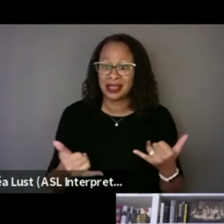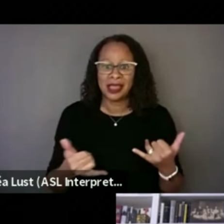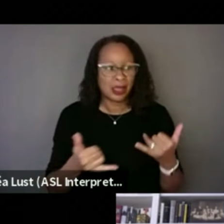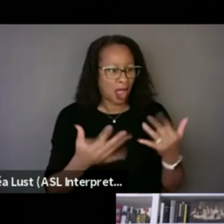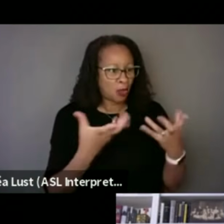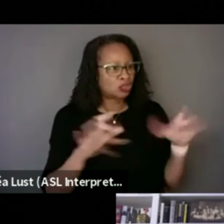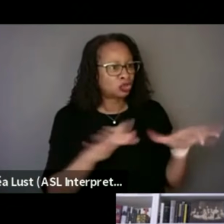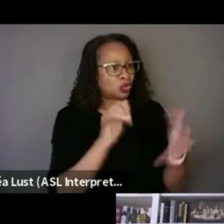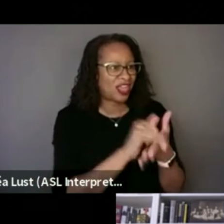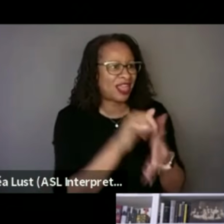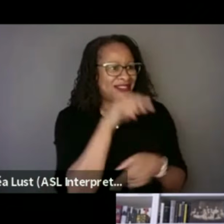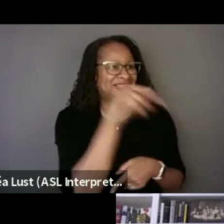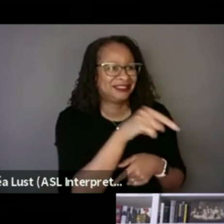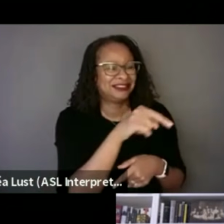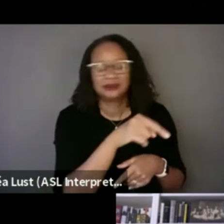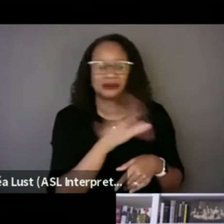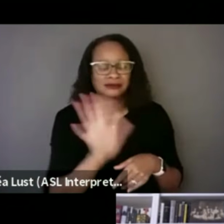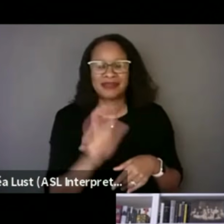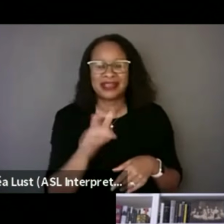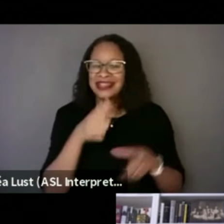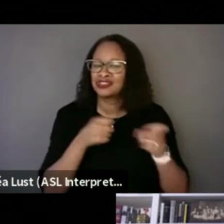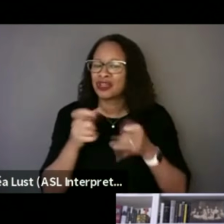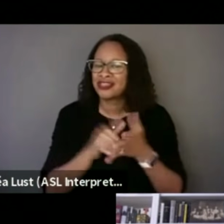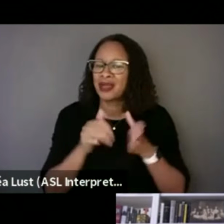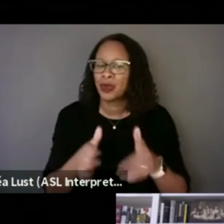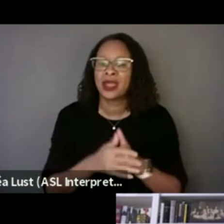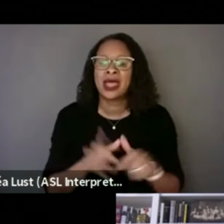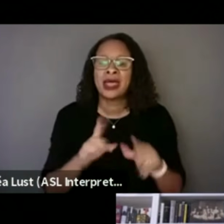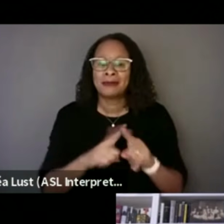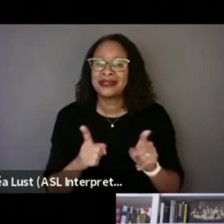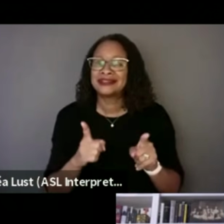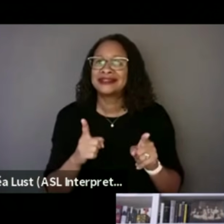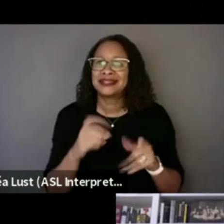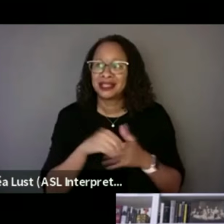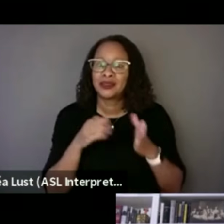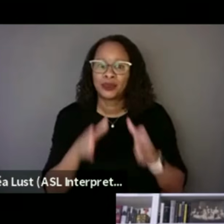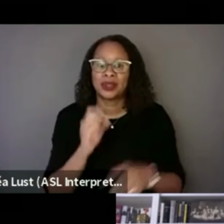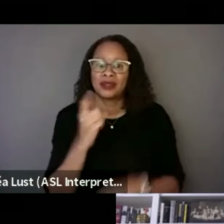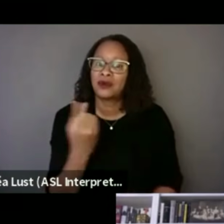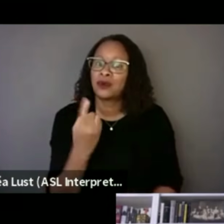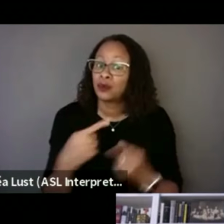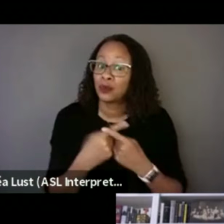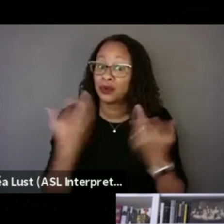Like it's not, it's not, you know, directed in that way, but it is in the way of only once we get your buy-in